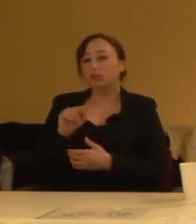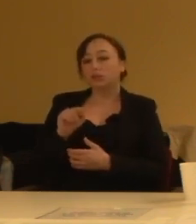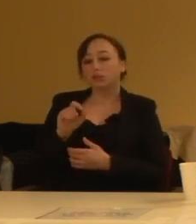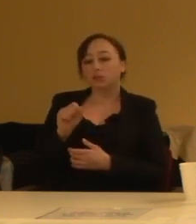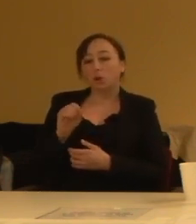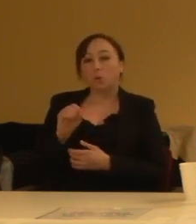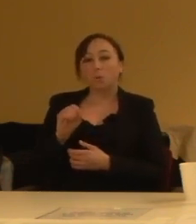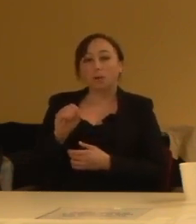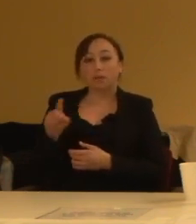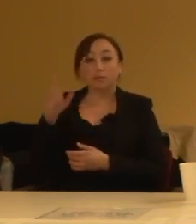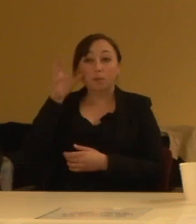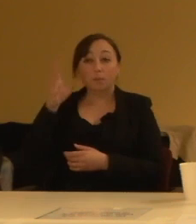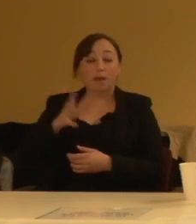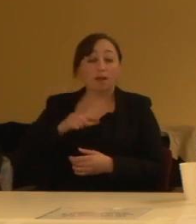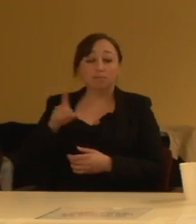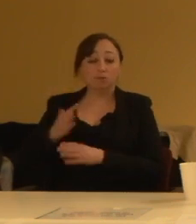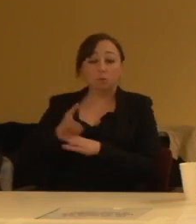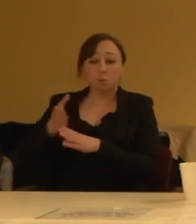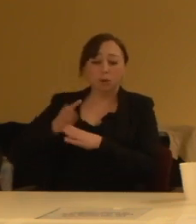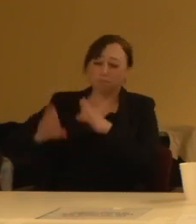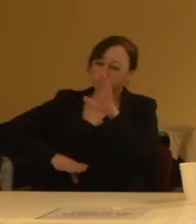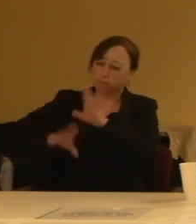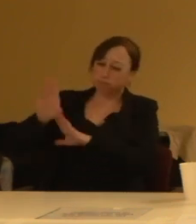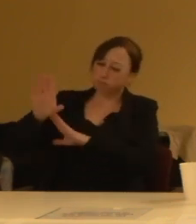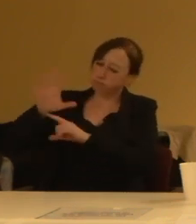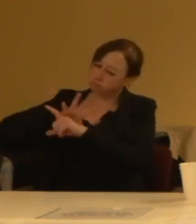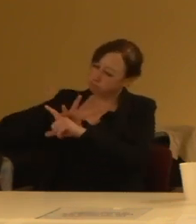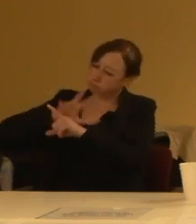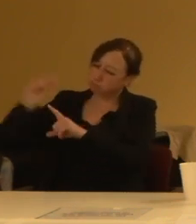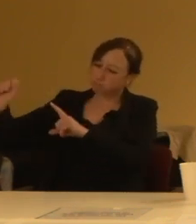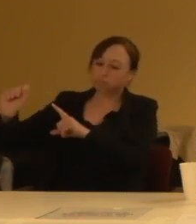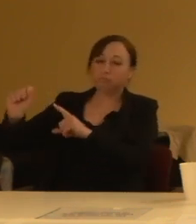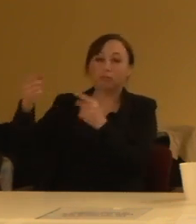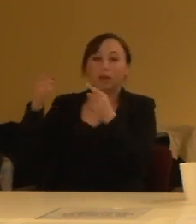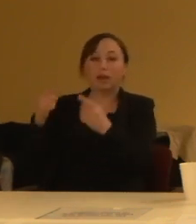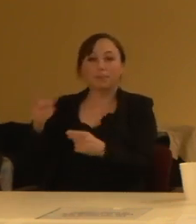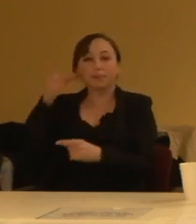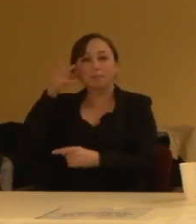So his career was blowing up, right? And but he said when he was the winner,